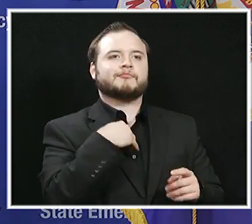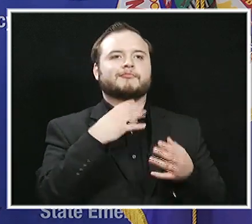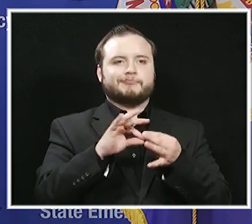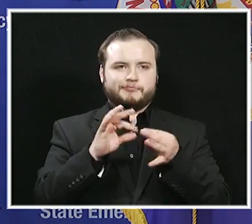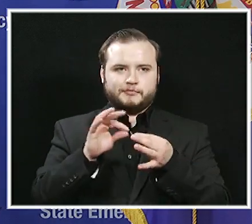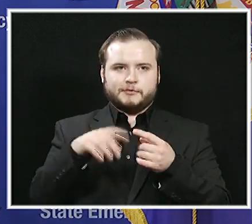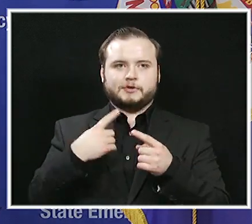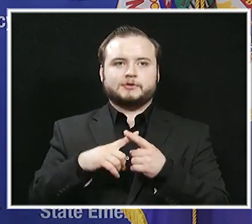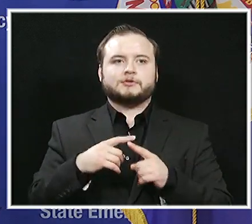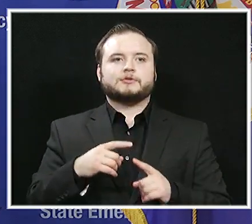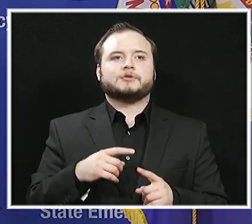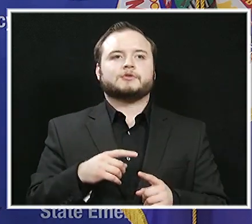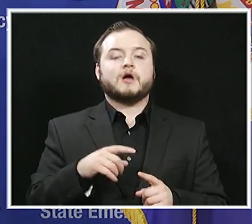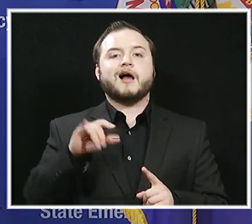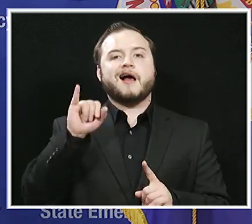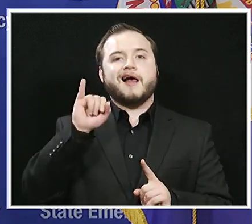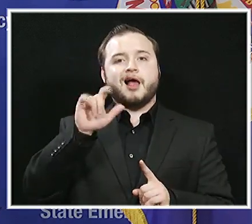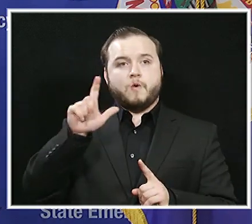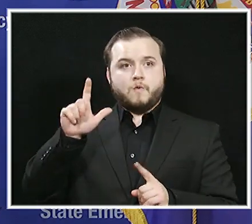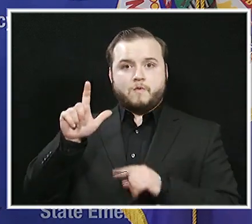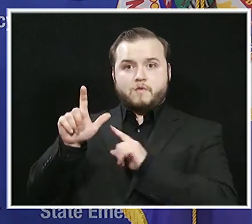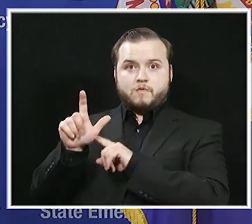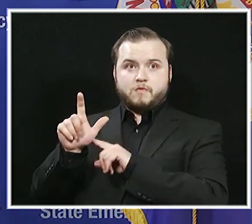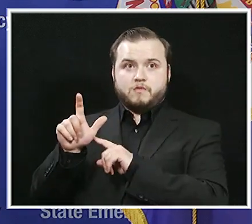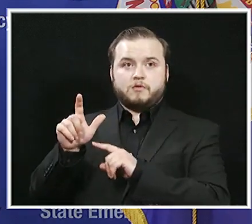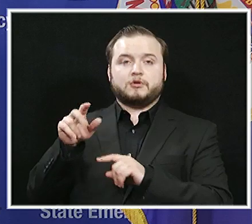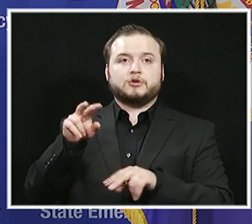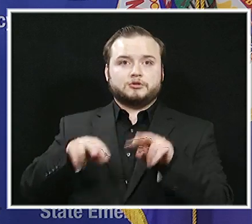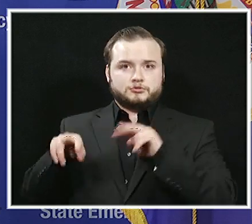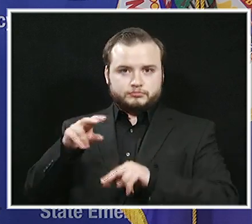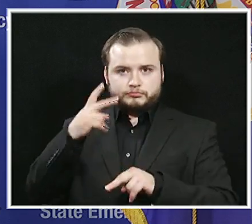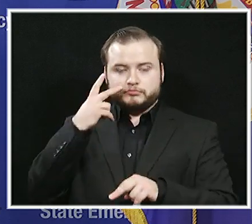morning on this in our briefing. It's one thing we were worried about early on.